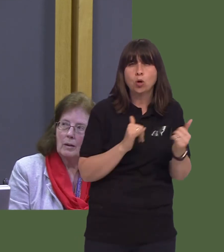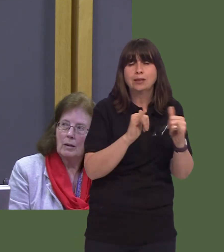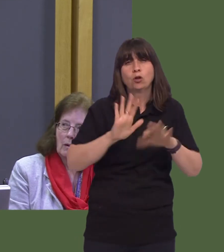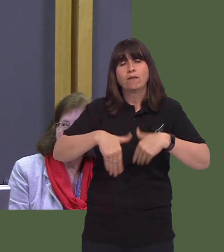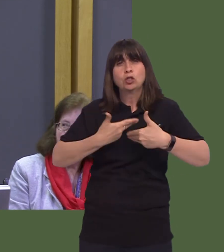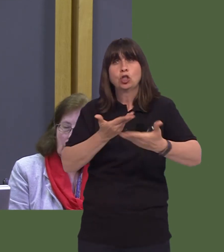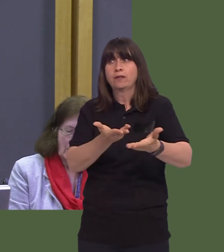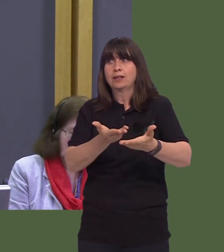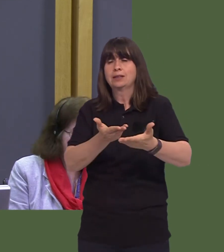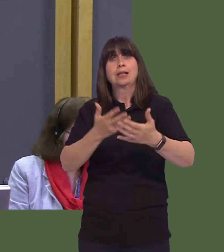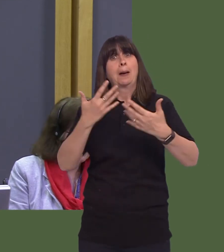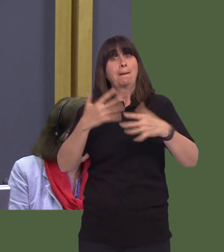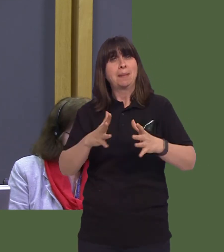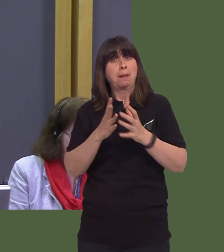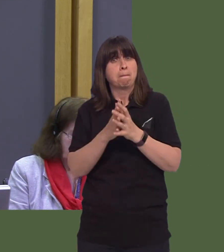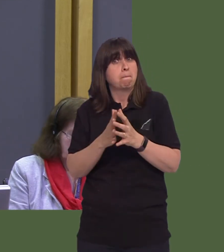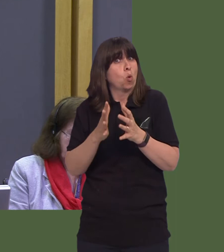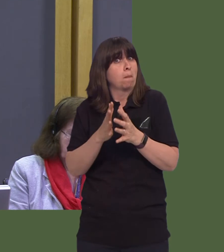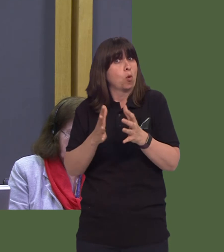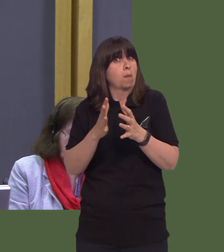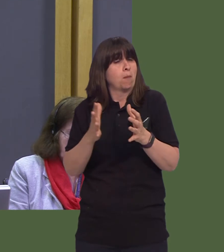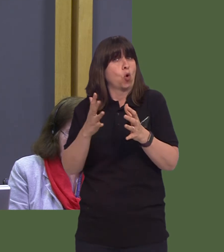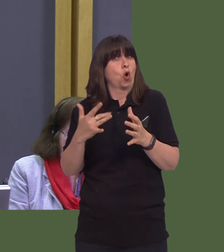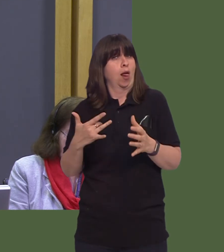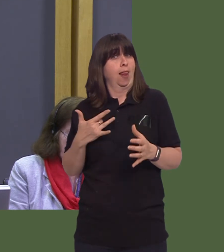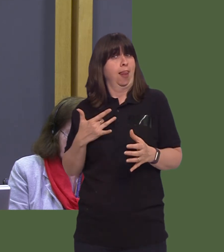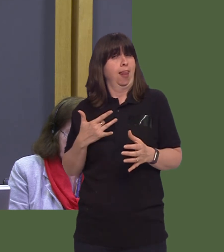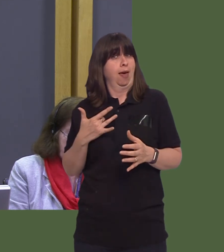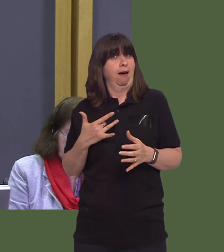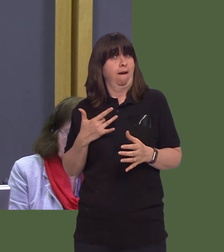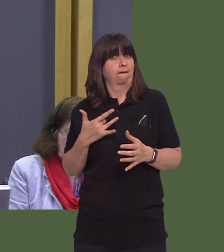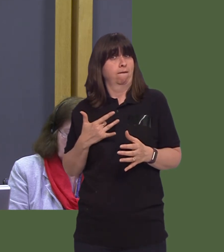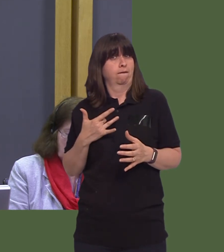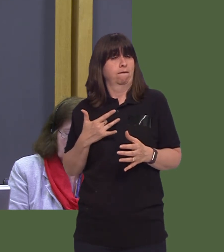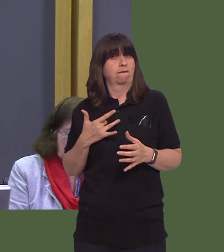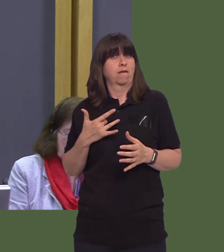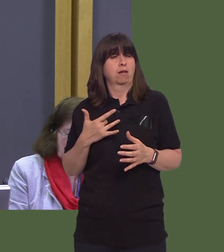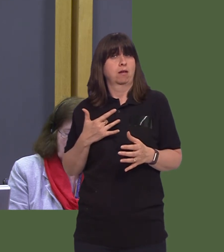improved survival rates for lung, bowel and head and neck cancersóI understand that Scotland